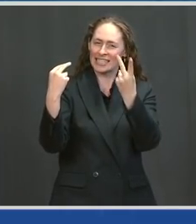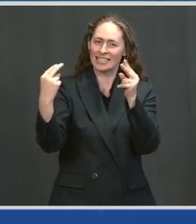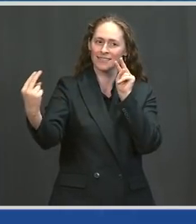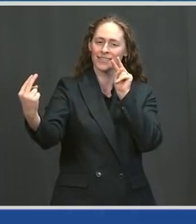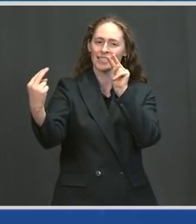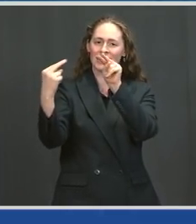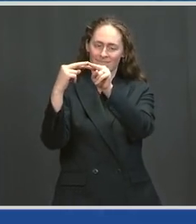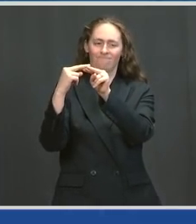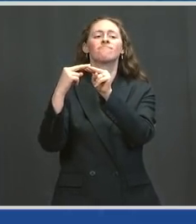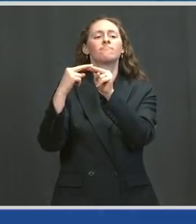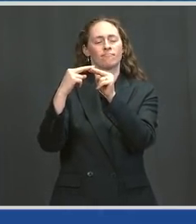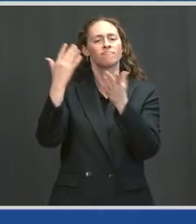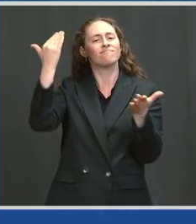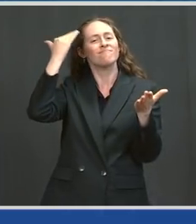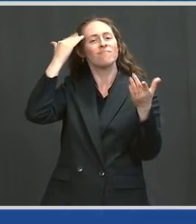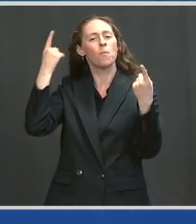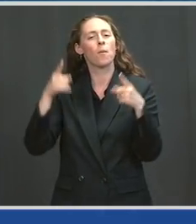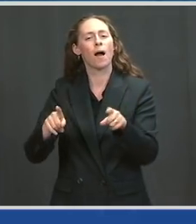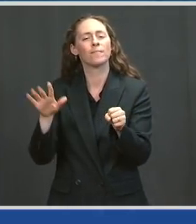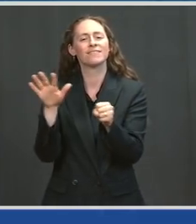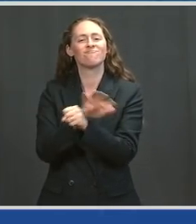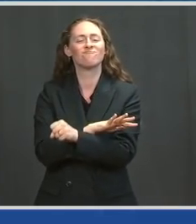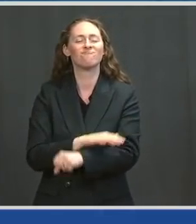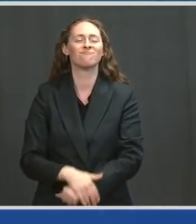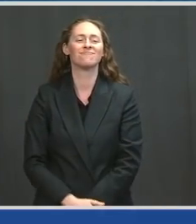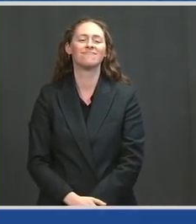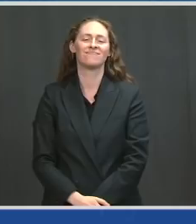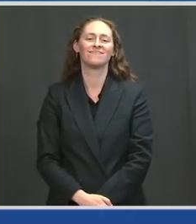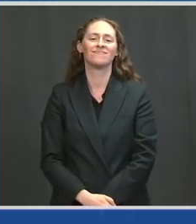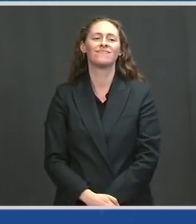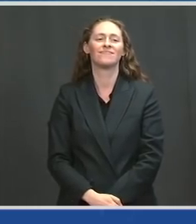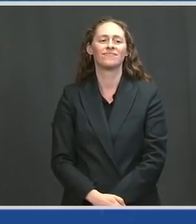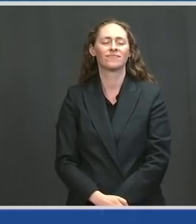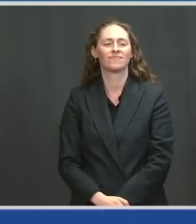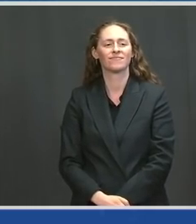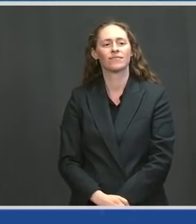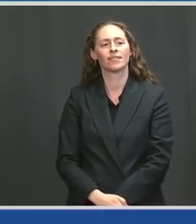I just toured the Hall of Survivors here in Greenwood